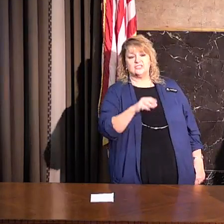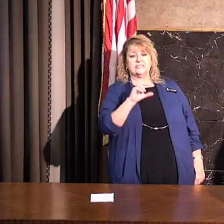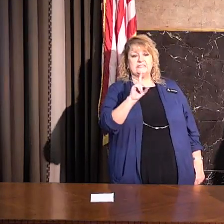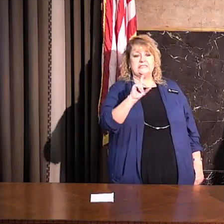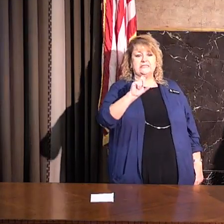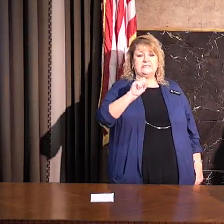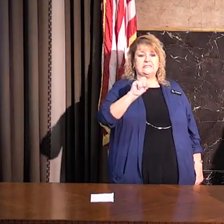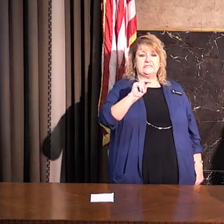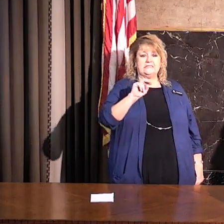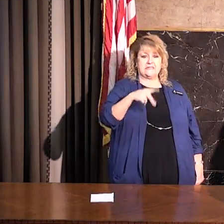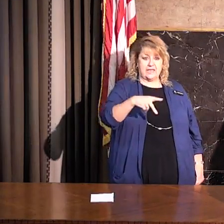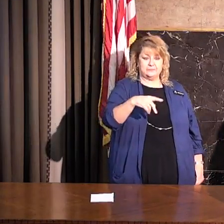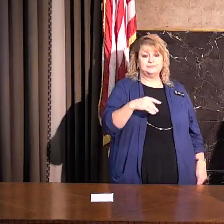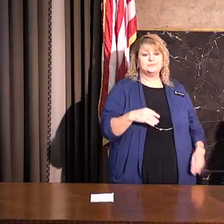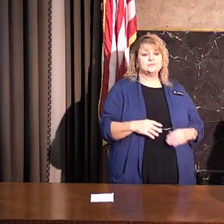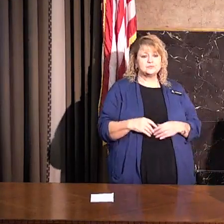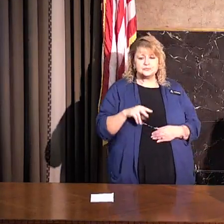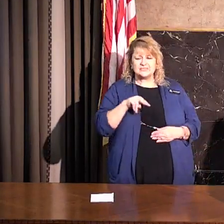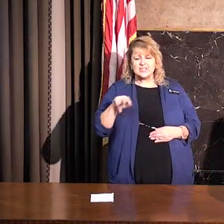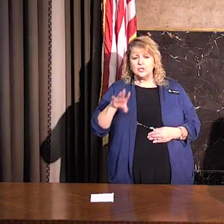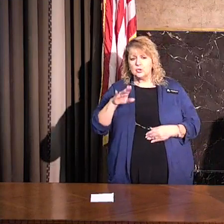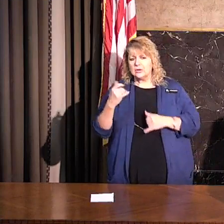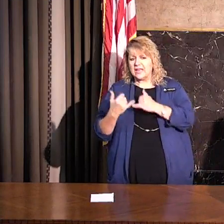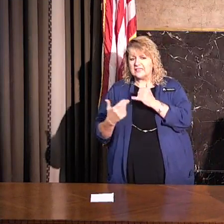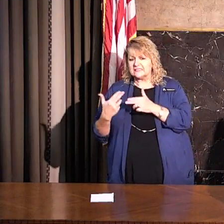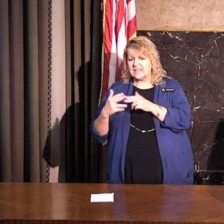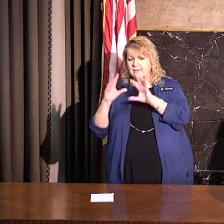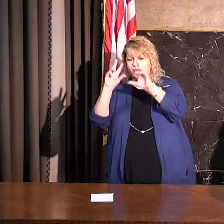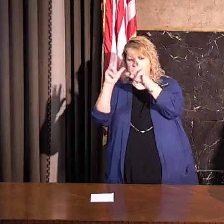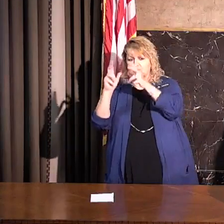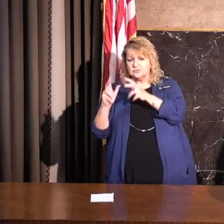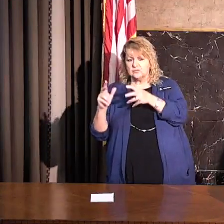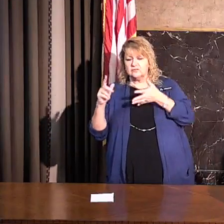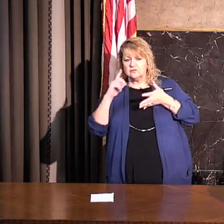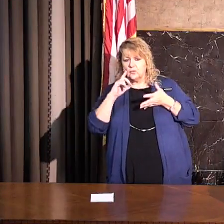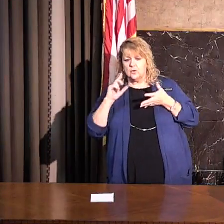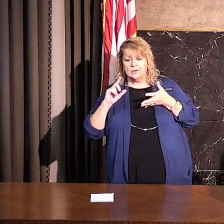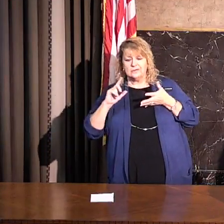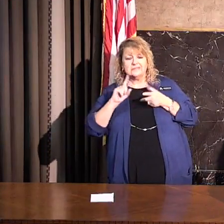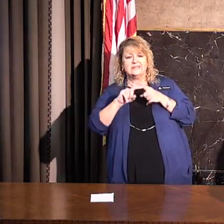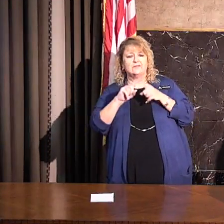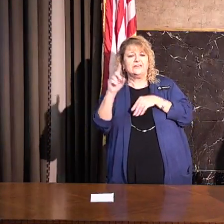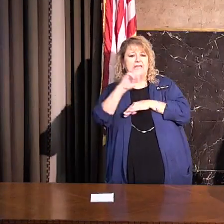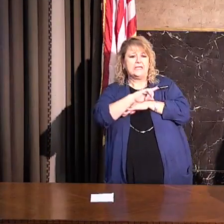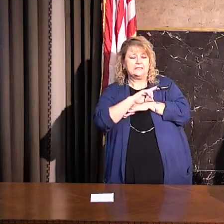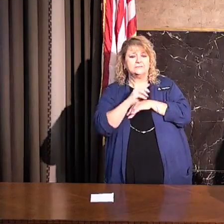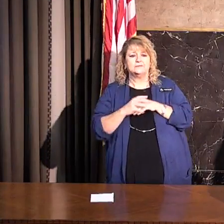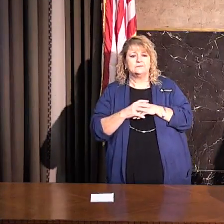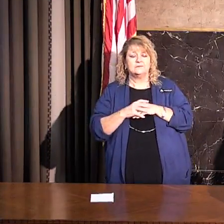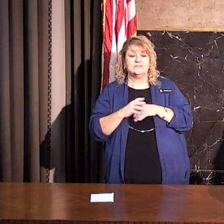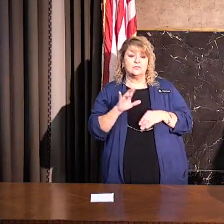slash Dna in the week of Dna.